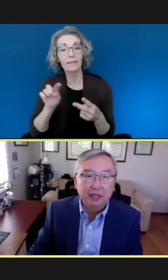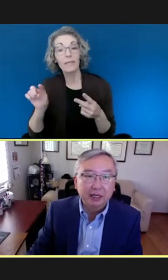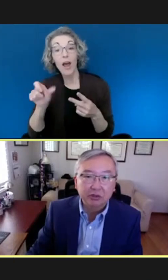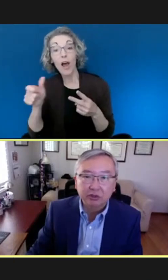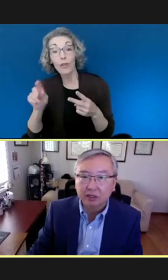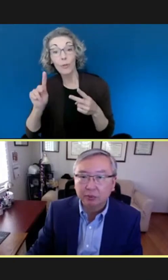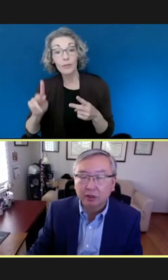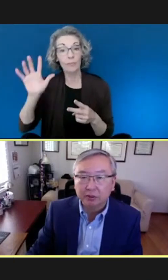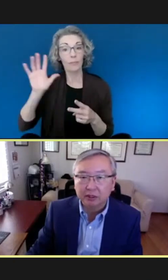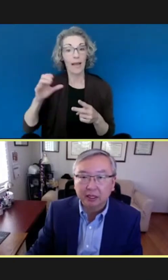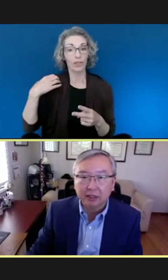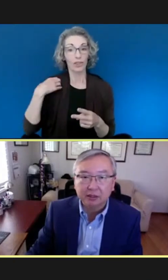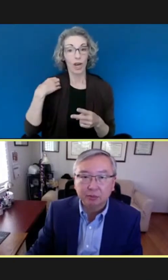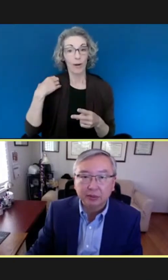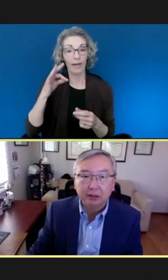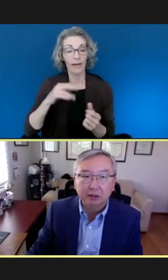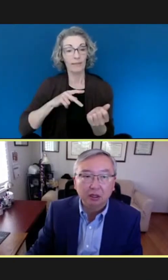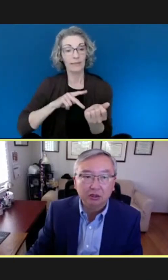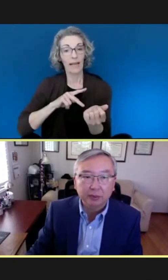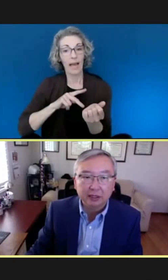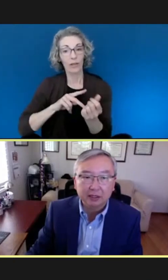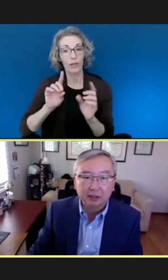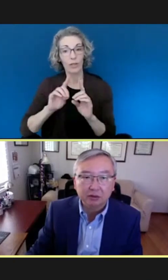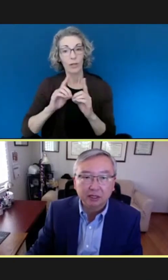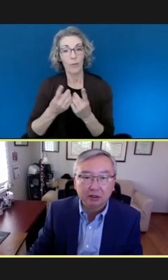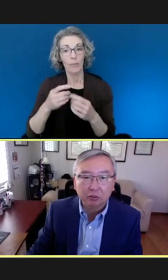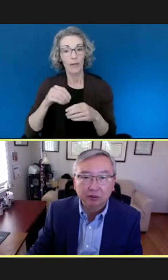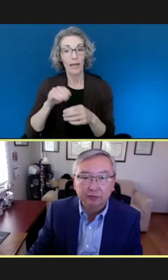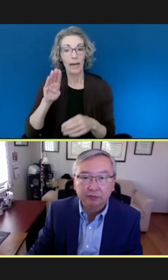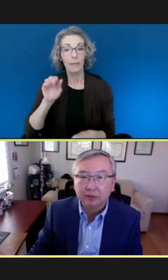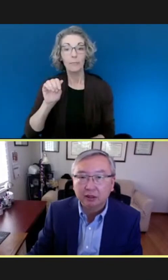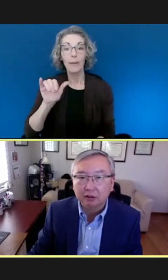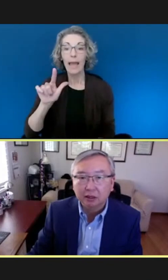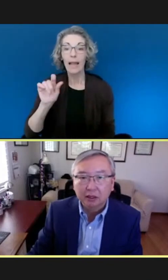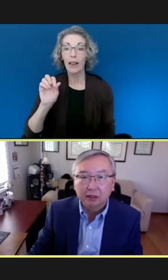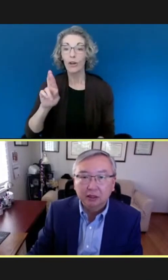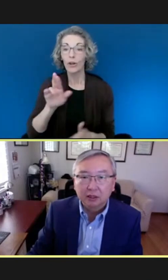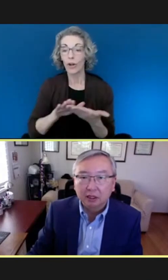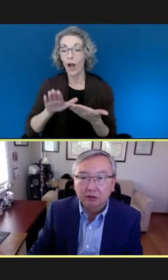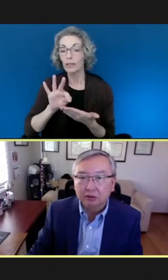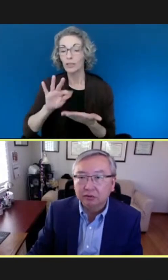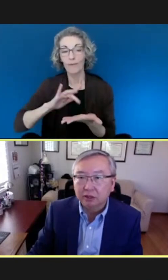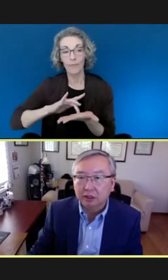the Psychiatry Department at Baylor College of Medicine,